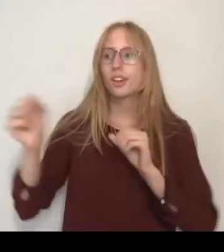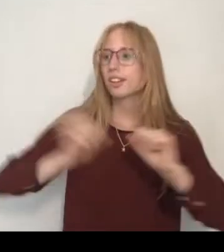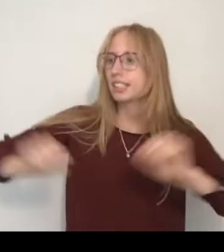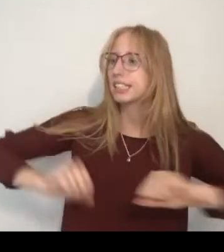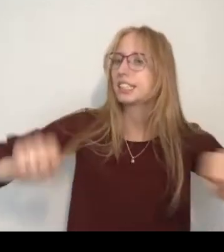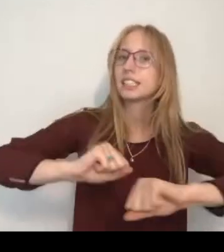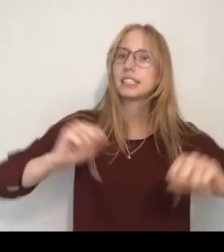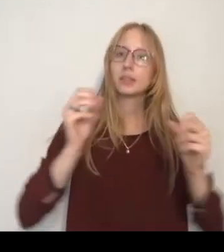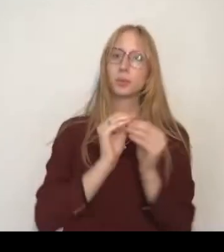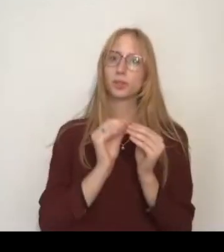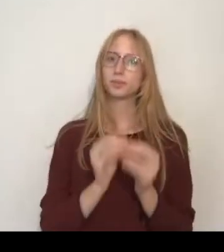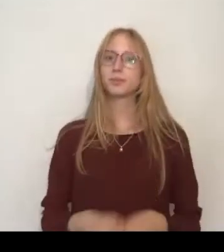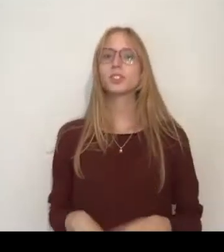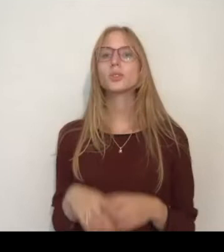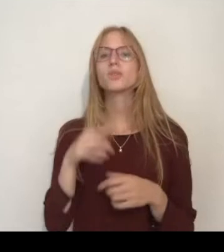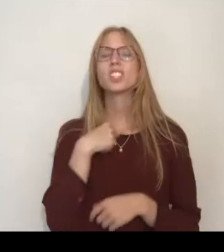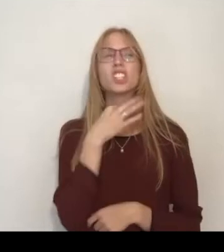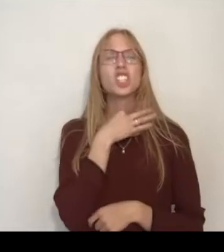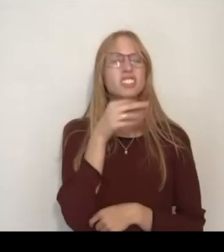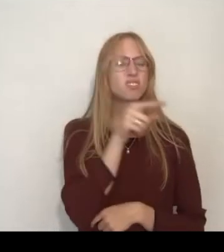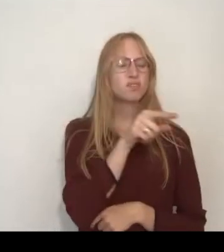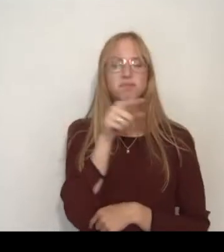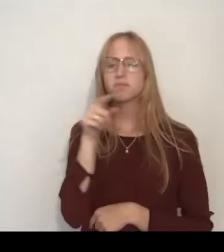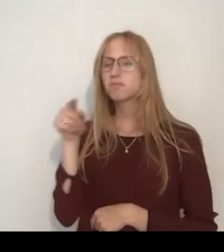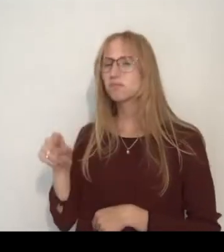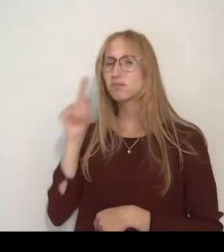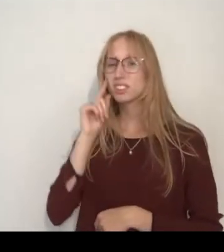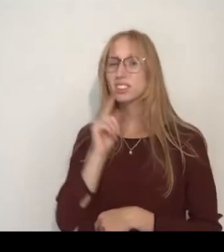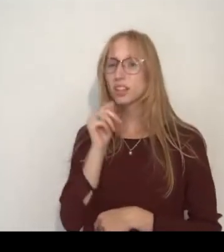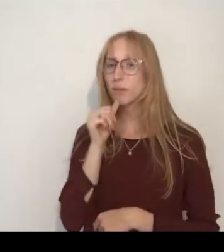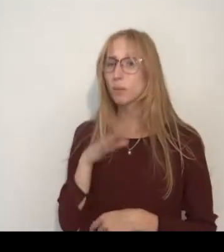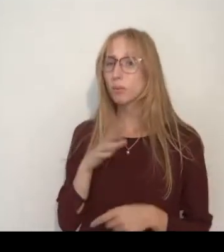washing hands or cleaning surfaces. So, I was curious...